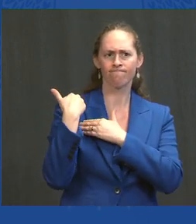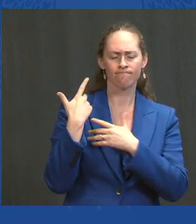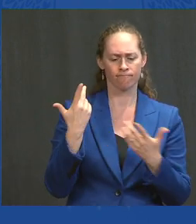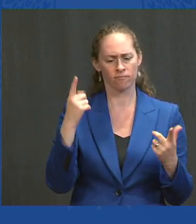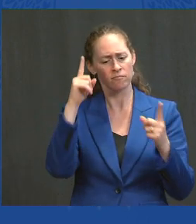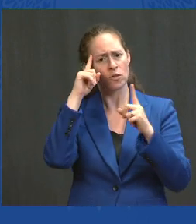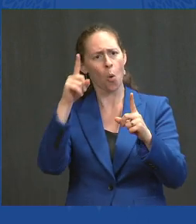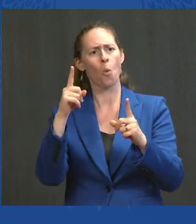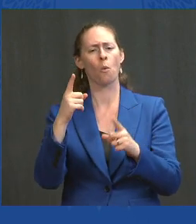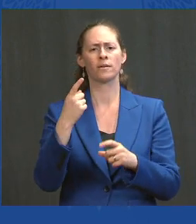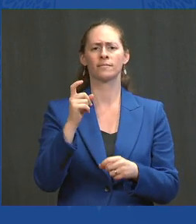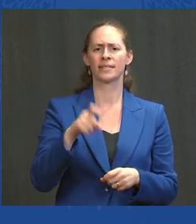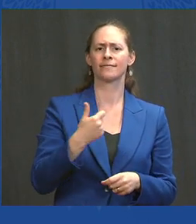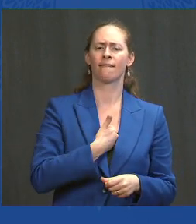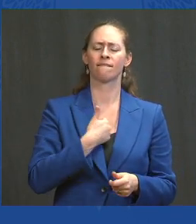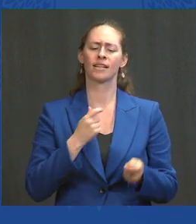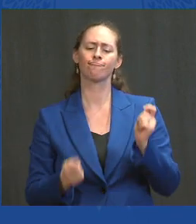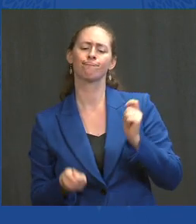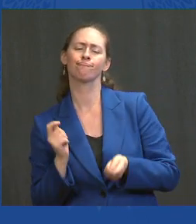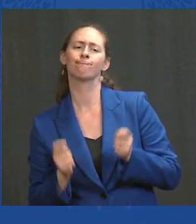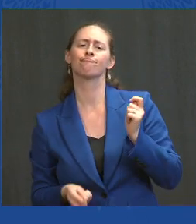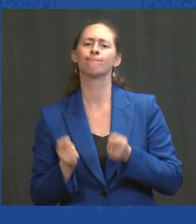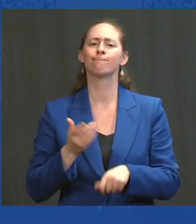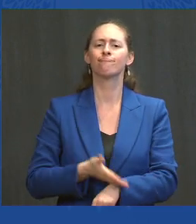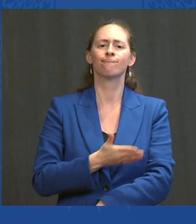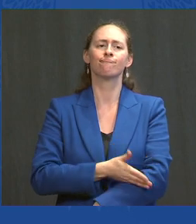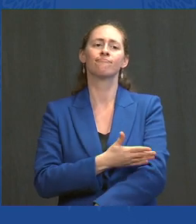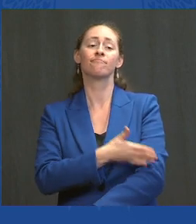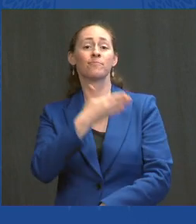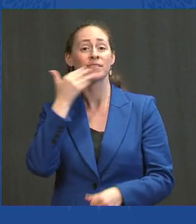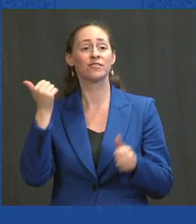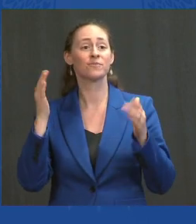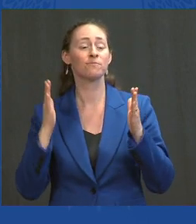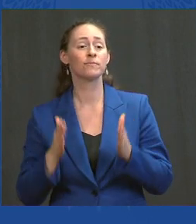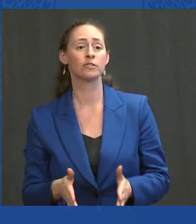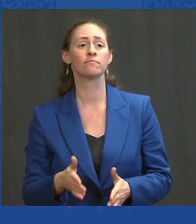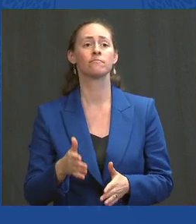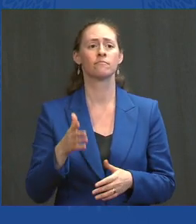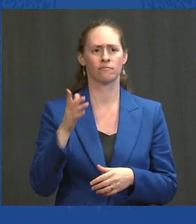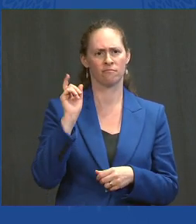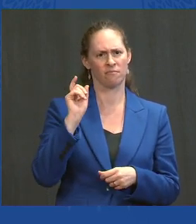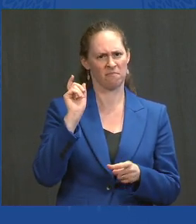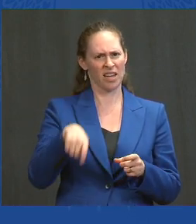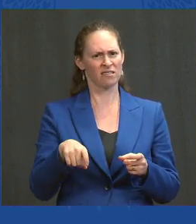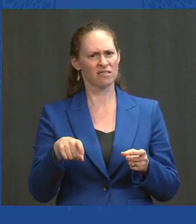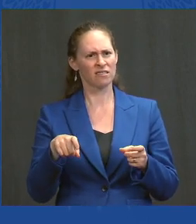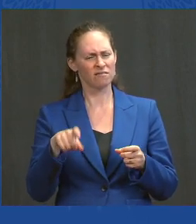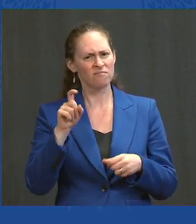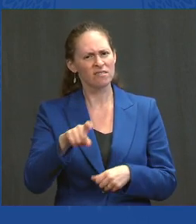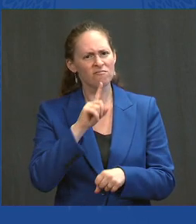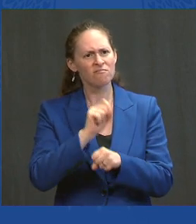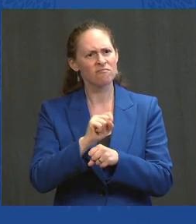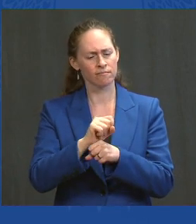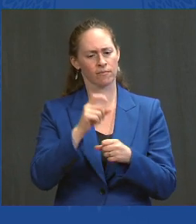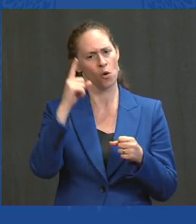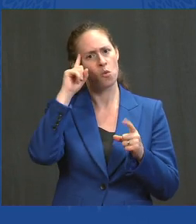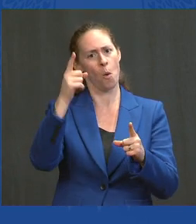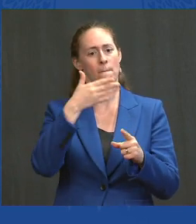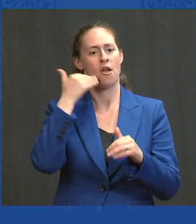Tomorrow we can and we must make ourselves better than we are today and each and every day.